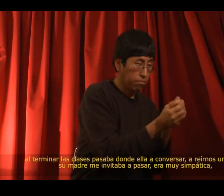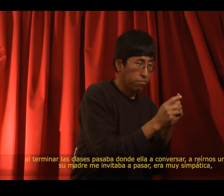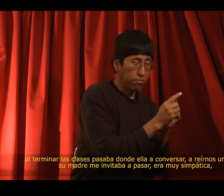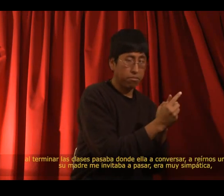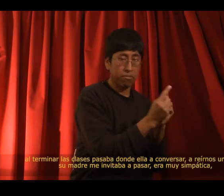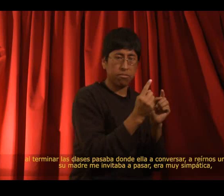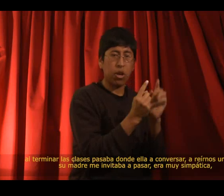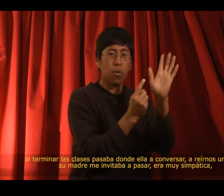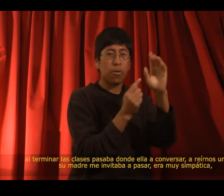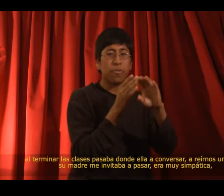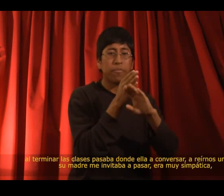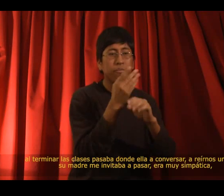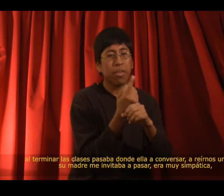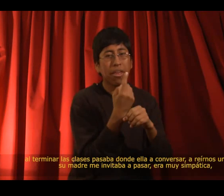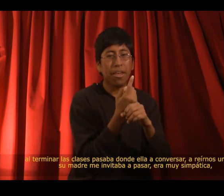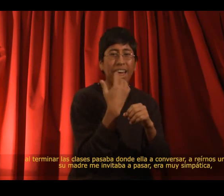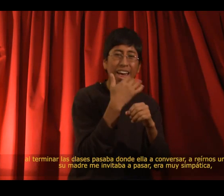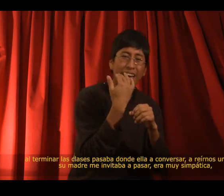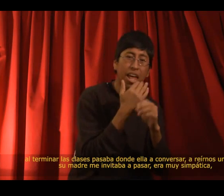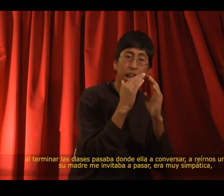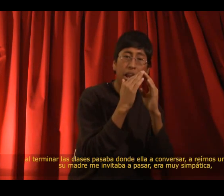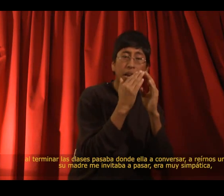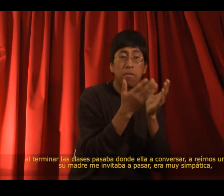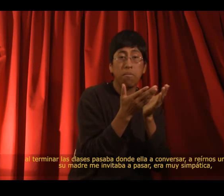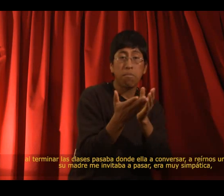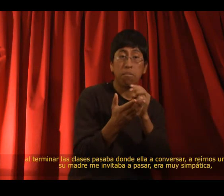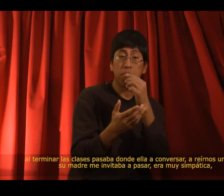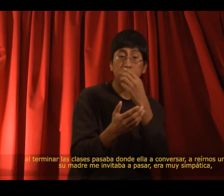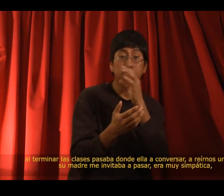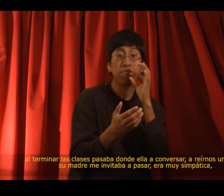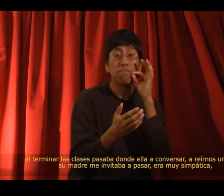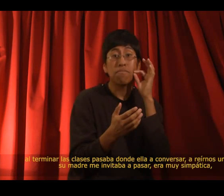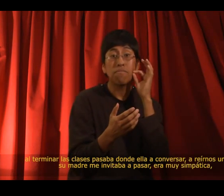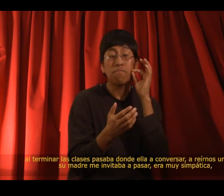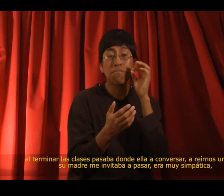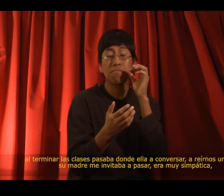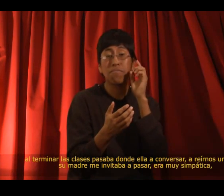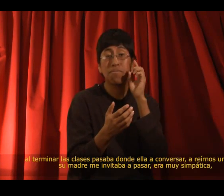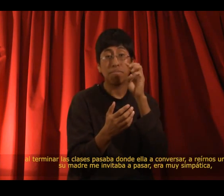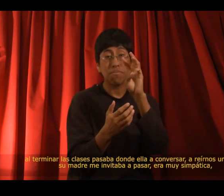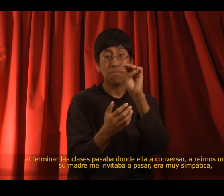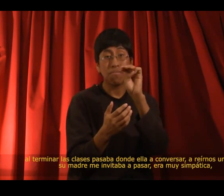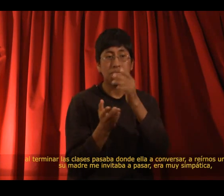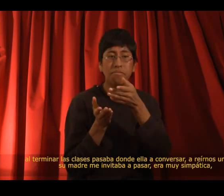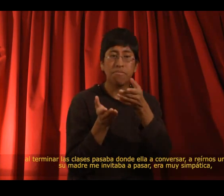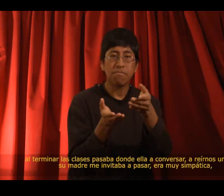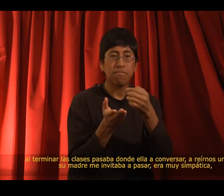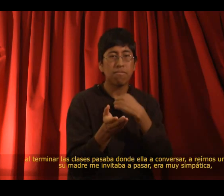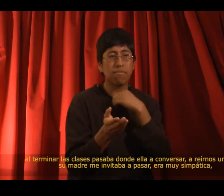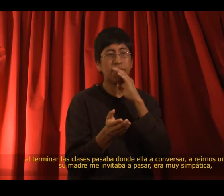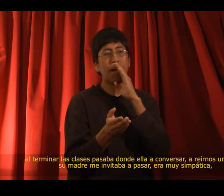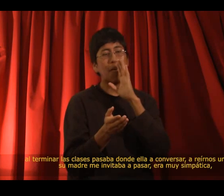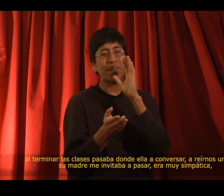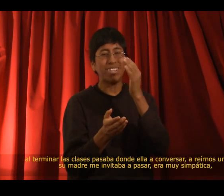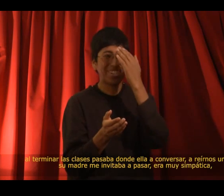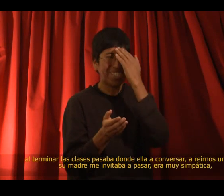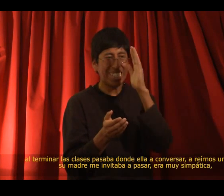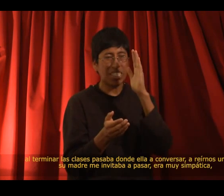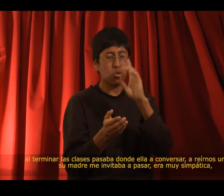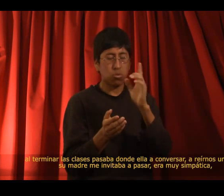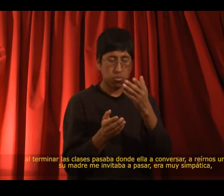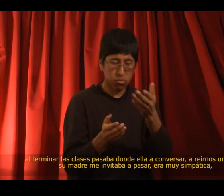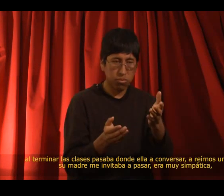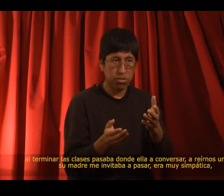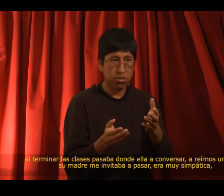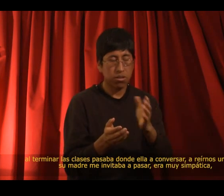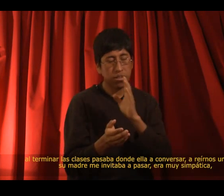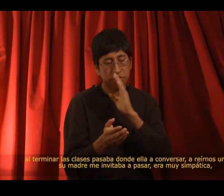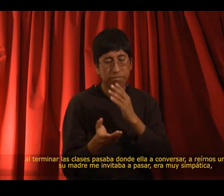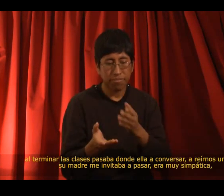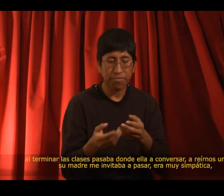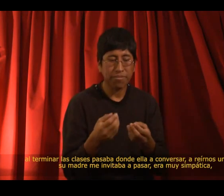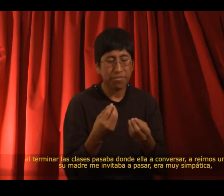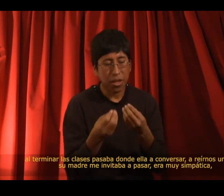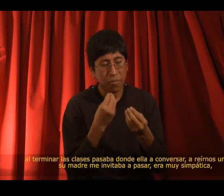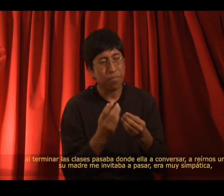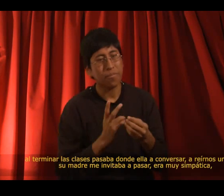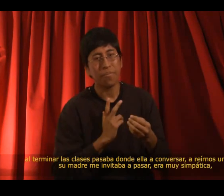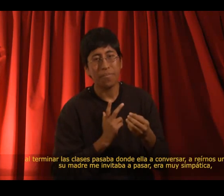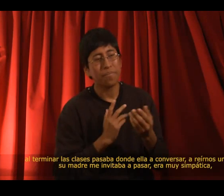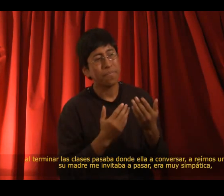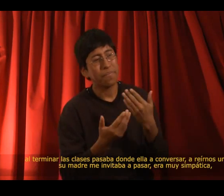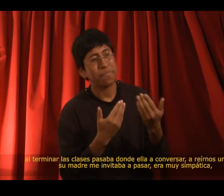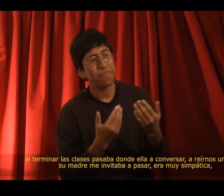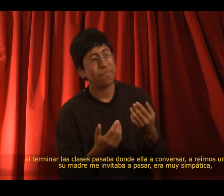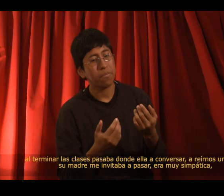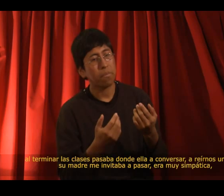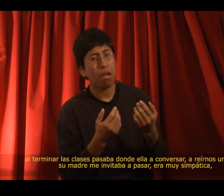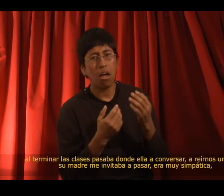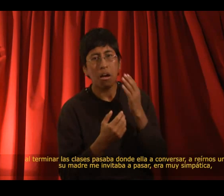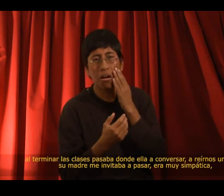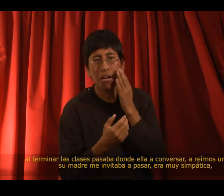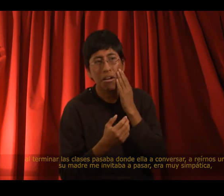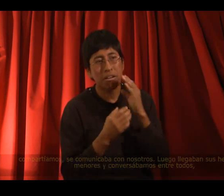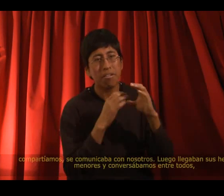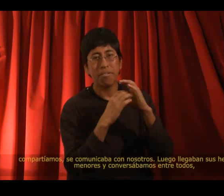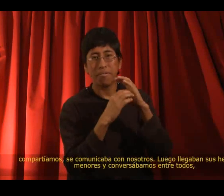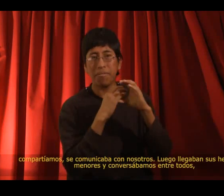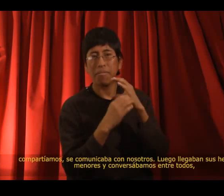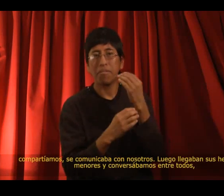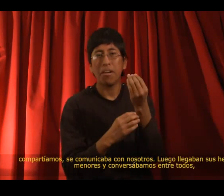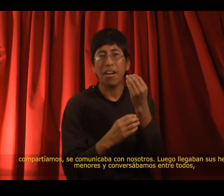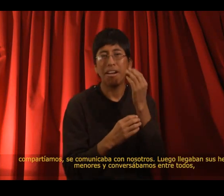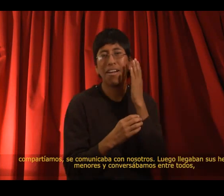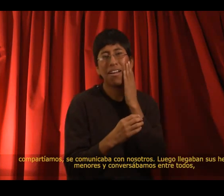At the end of classes, I passed by her house and we would talk and laugh. Her mother invited me to come in to eat. She was very nice.